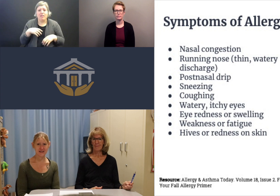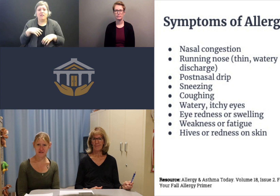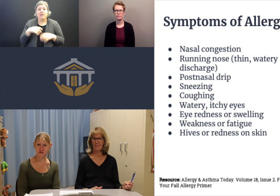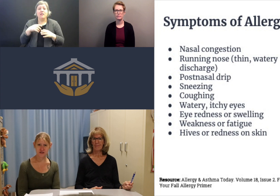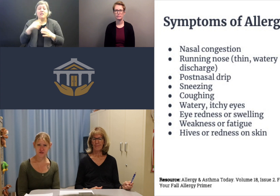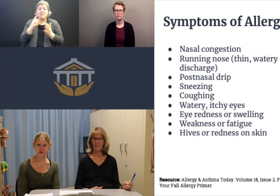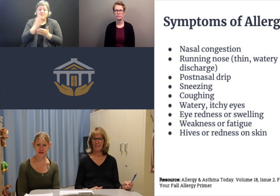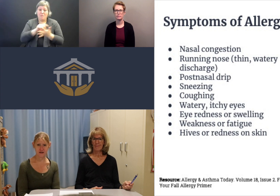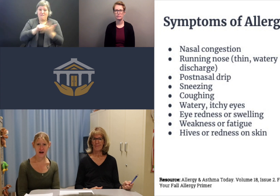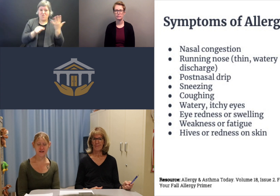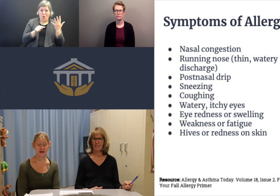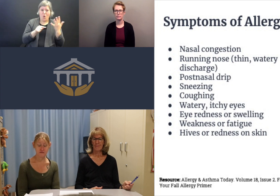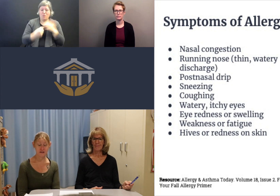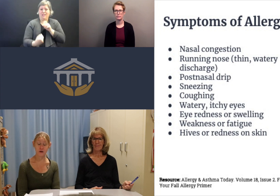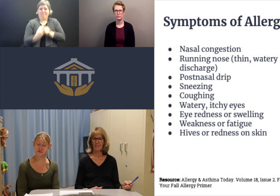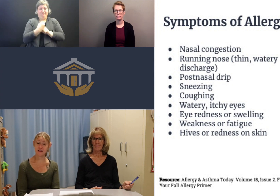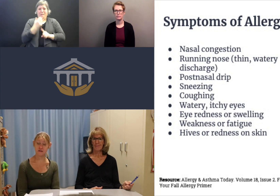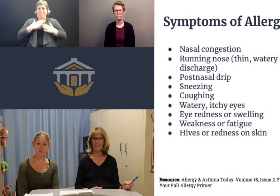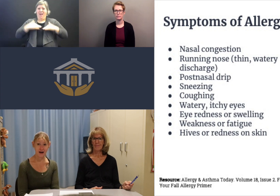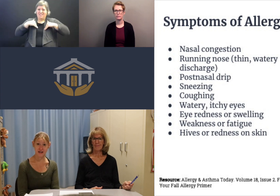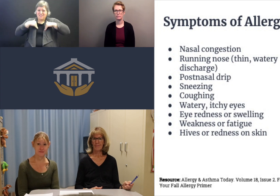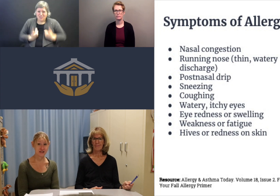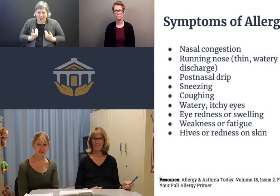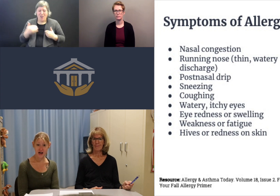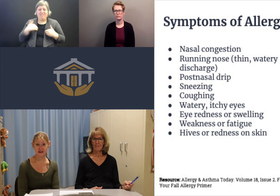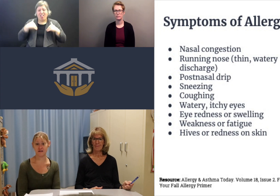nasal issue that you're having that really wipes out your body and makes you tired.